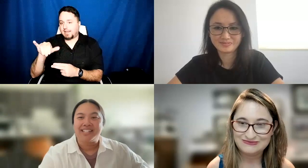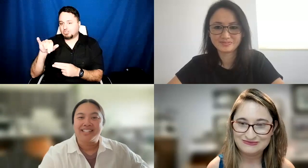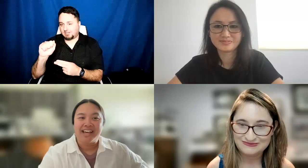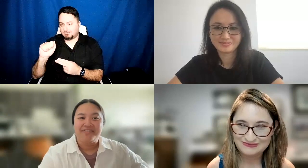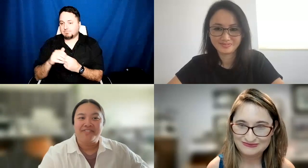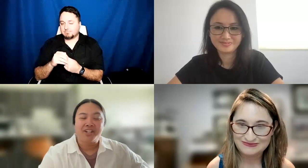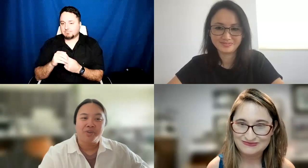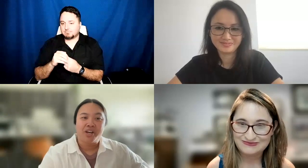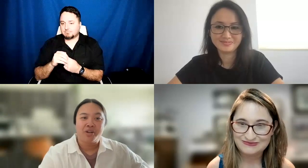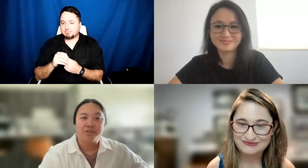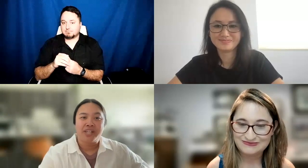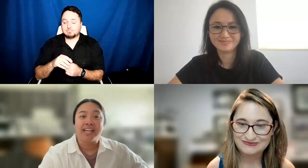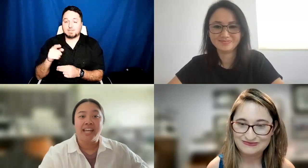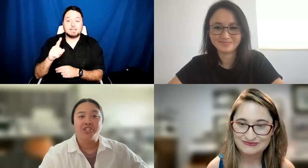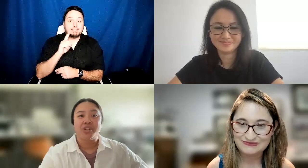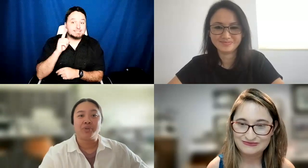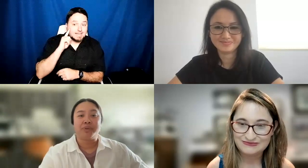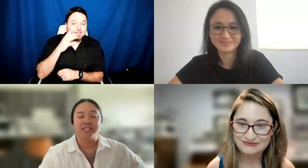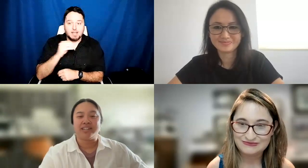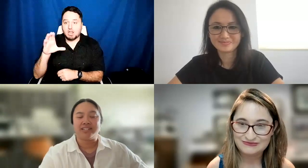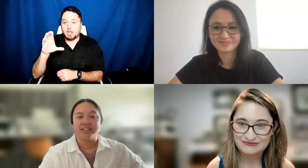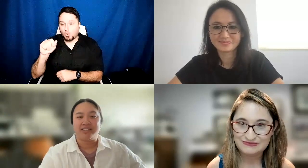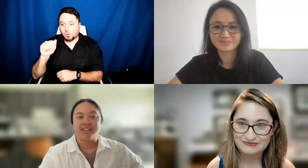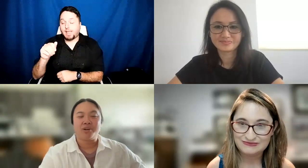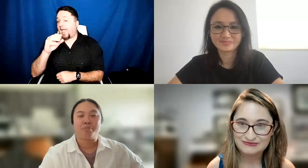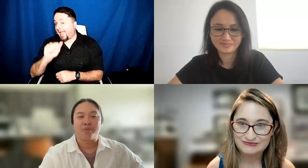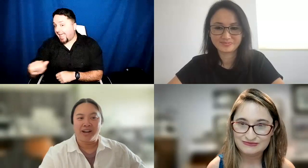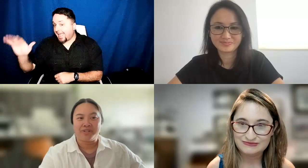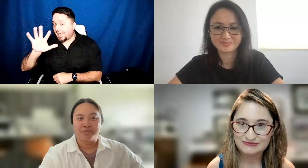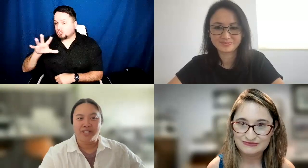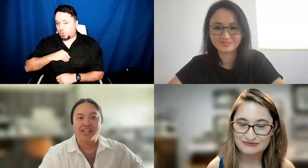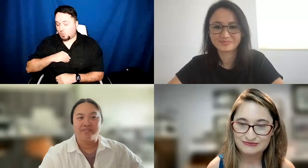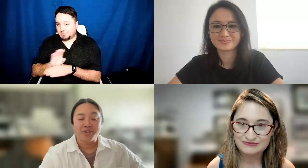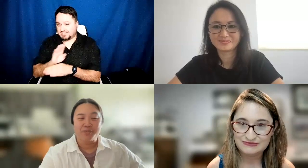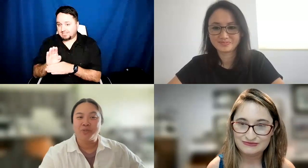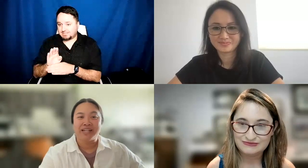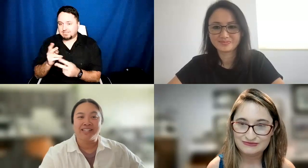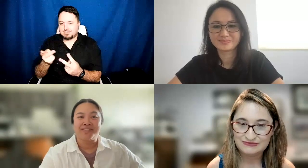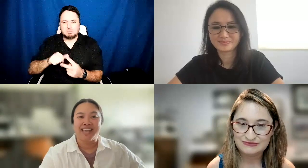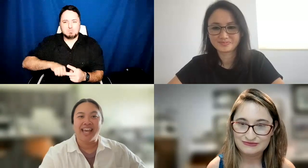As a deaf and CODA owned and Asian owned business, they are proud to bring diverse perspectives